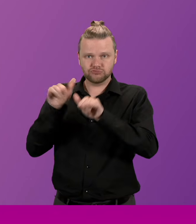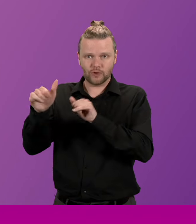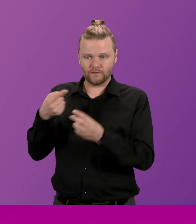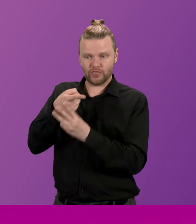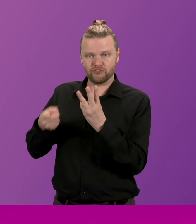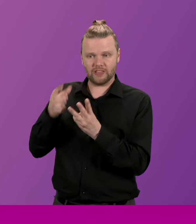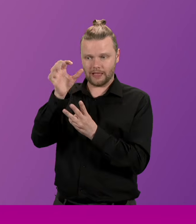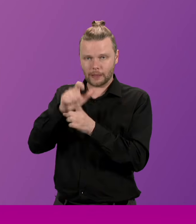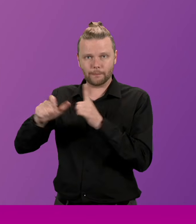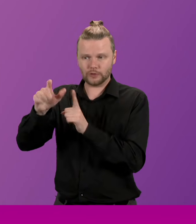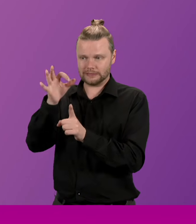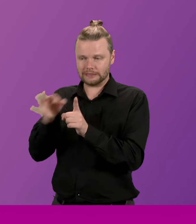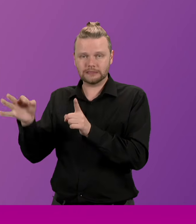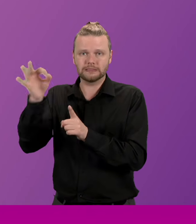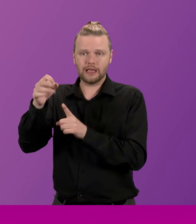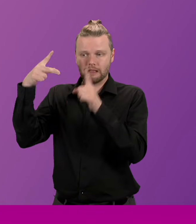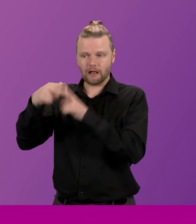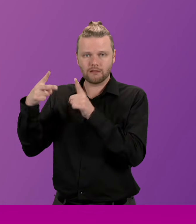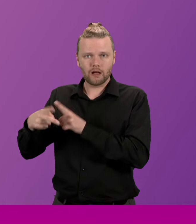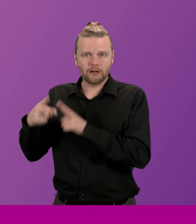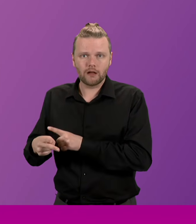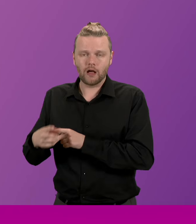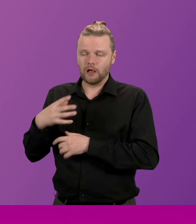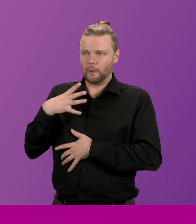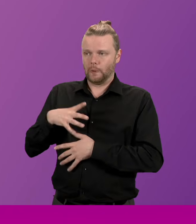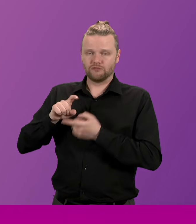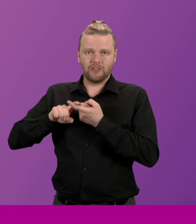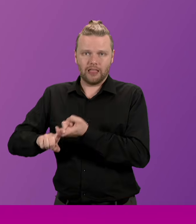and cuts will affect all those who rely on those services, including many hospital